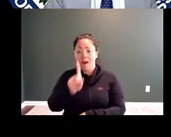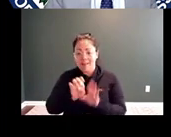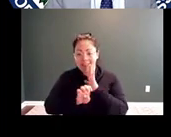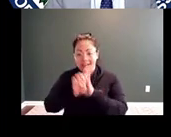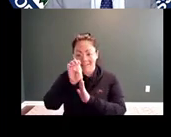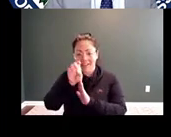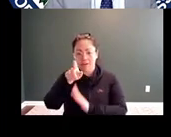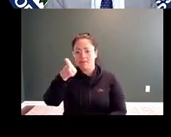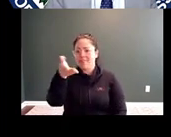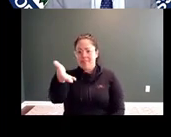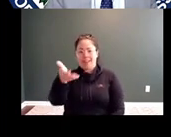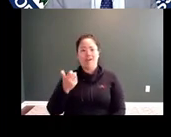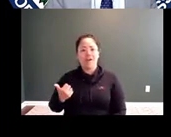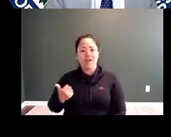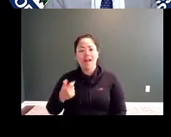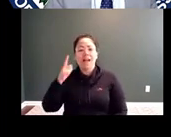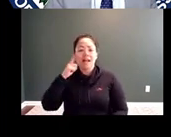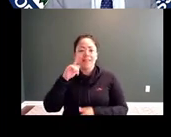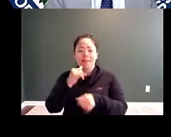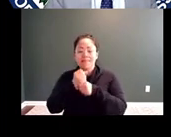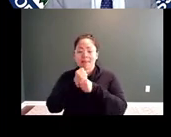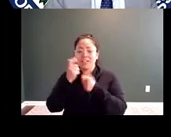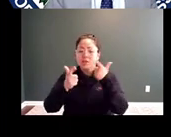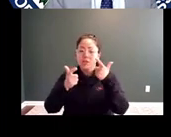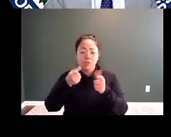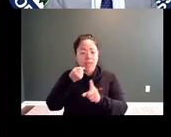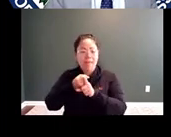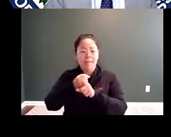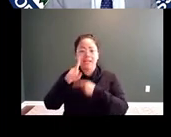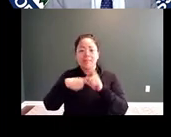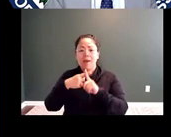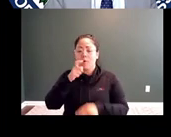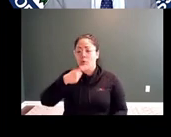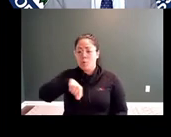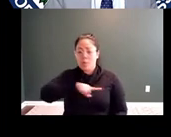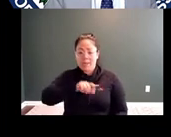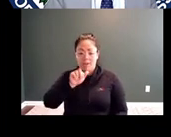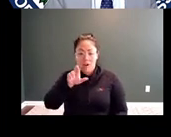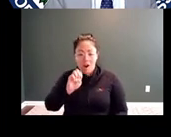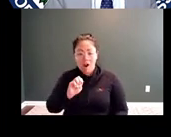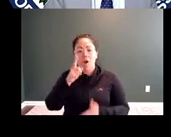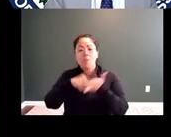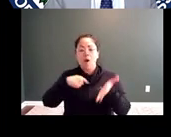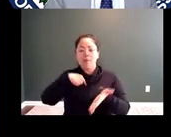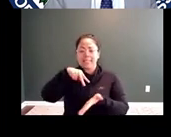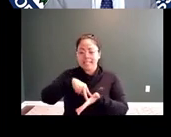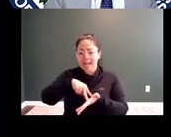it's right there. And I think it makes an incredibly strong statement about who we are as an organization, what we stand for, what we believe in.